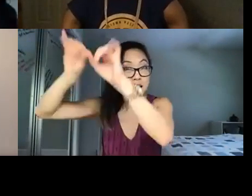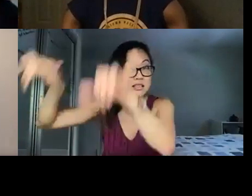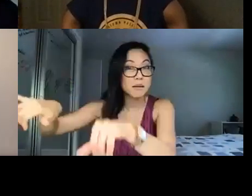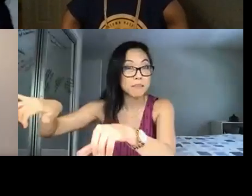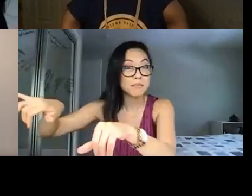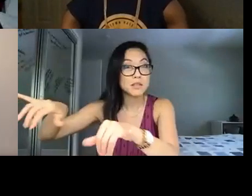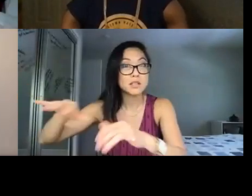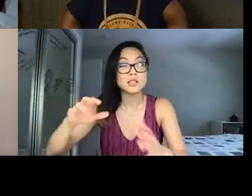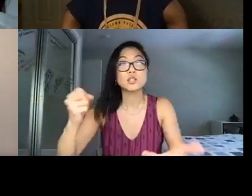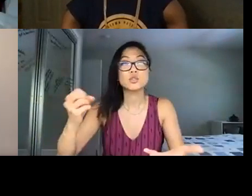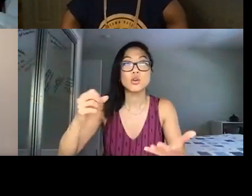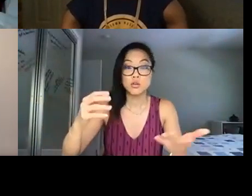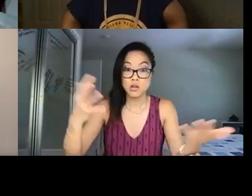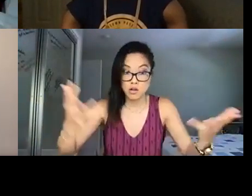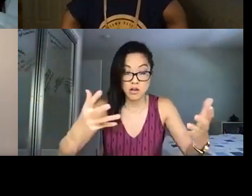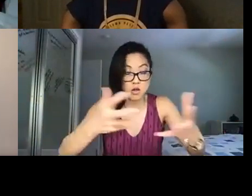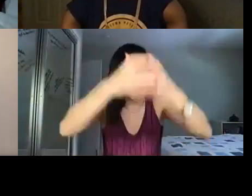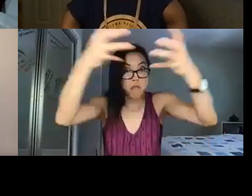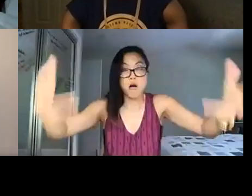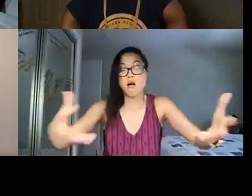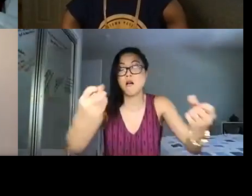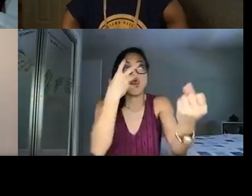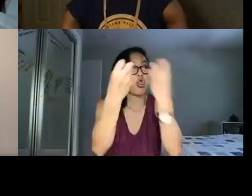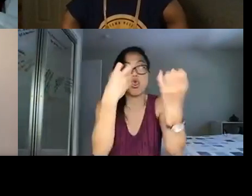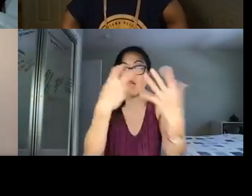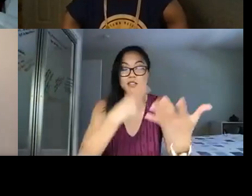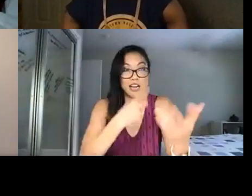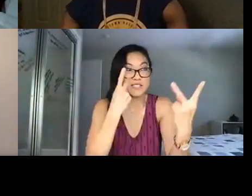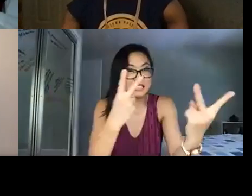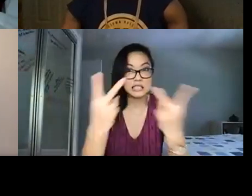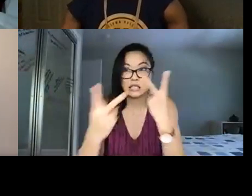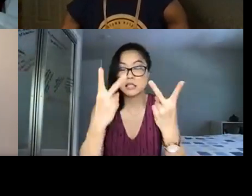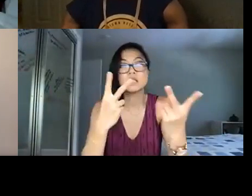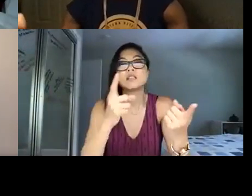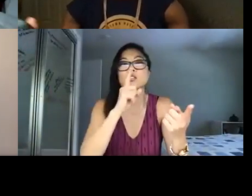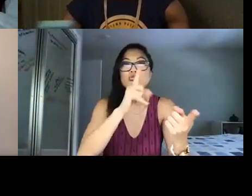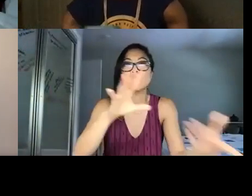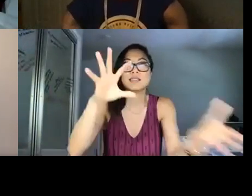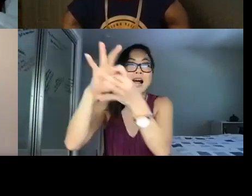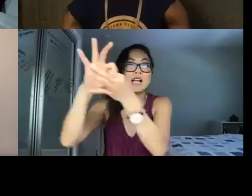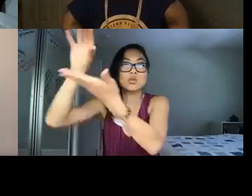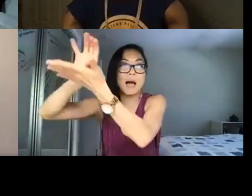tied to capitalism in the same way as the volume of things happening before COVID were about who gets it and who doesn't